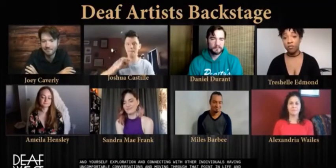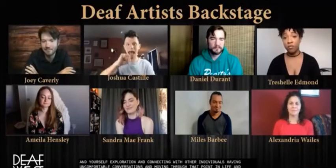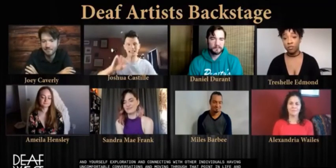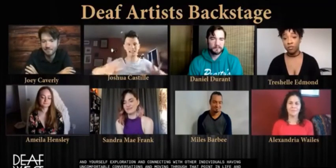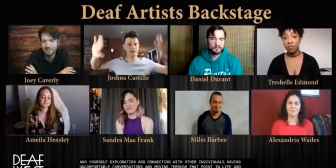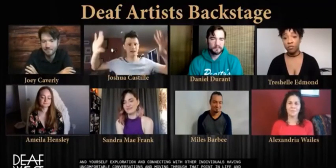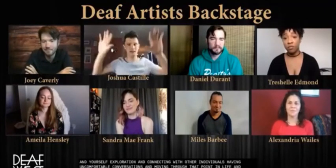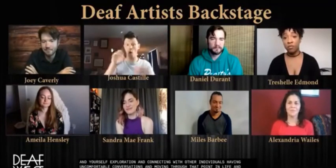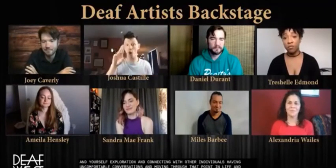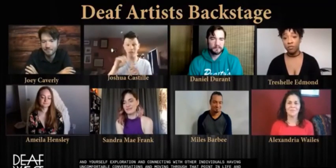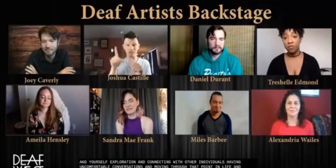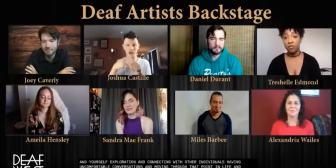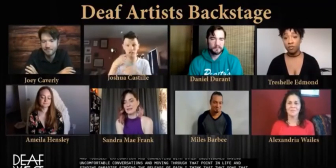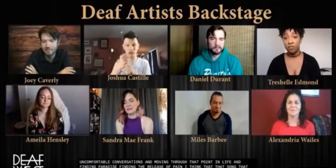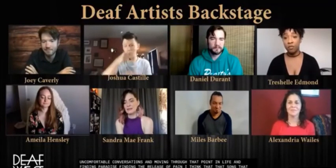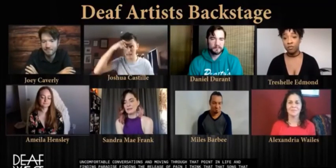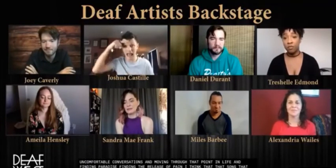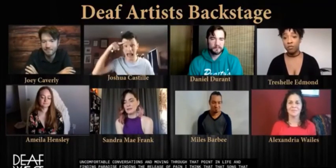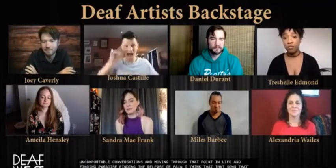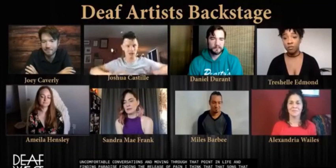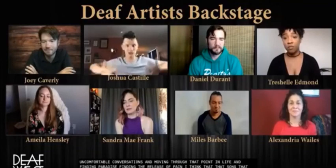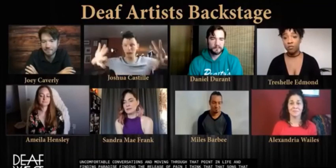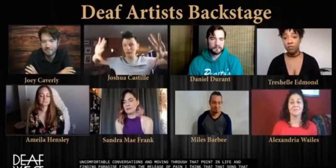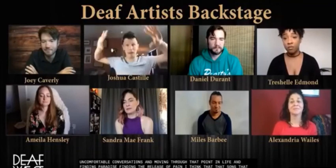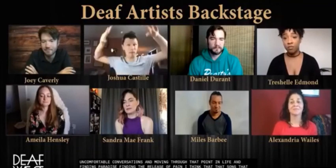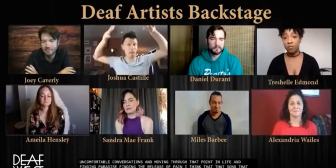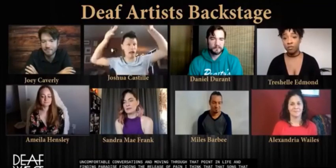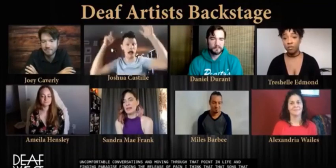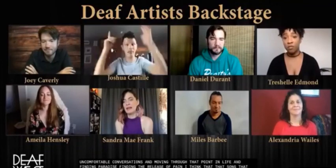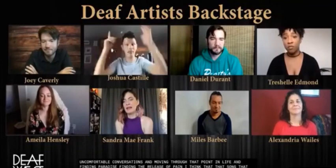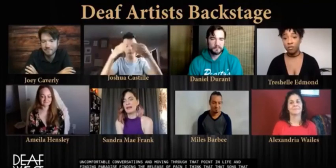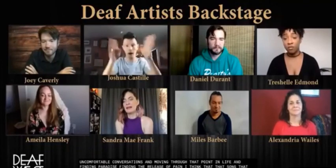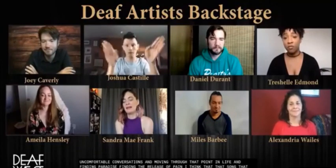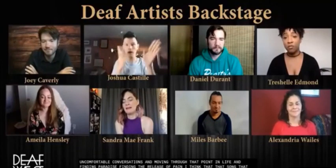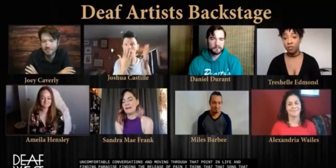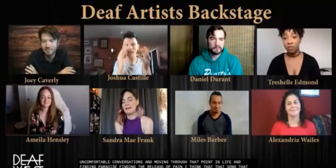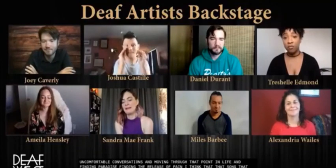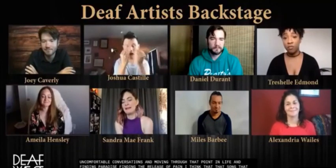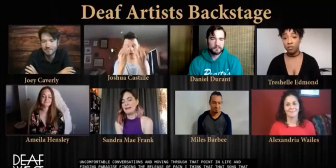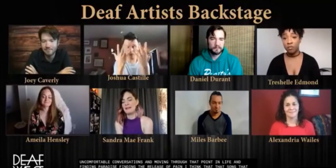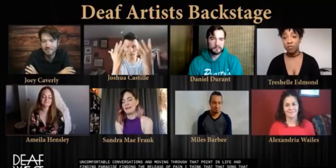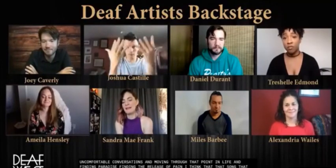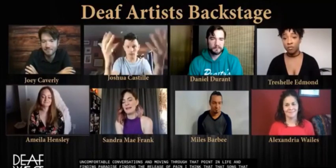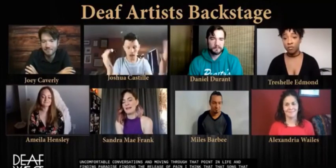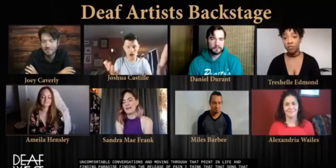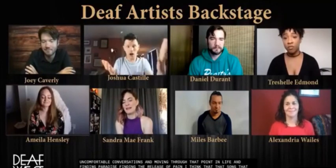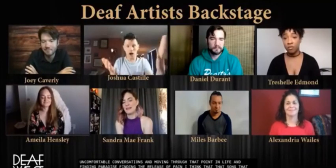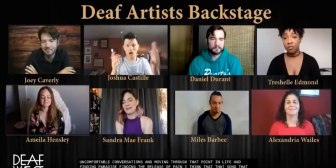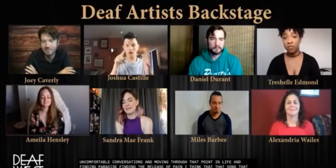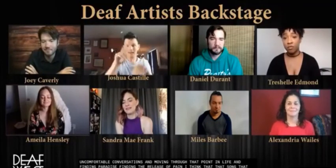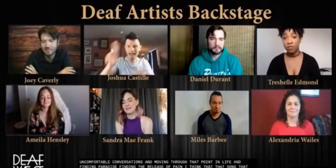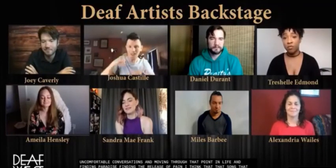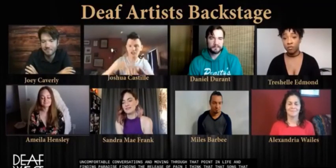should represent this letting go of frustrations and experiences. We had a pop of color and flowers.